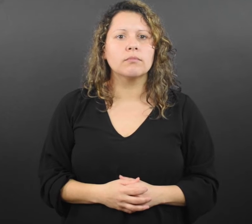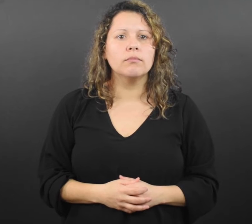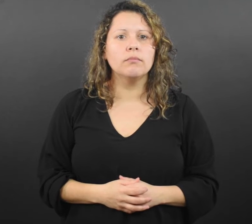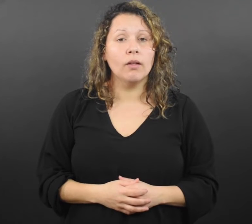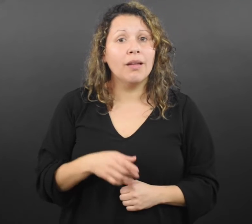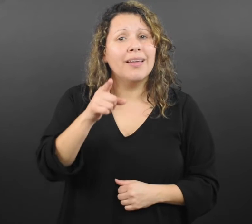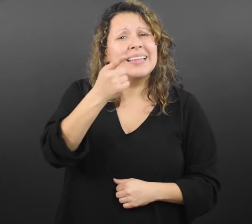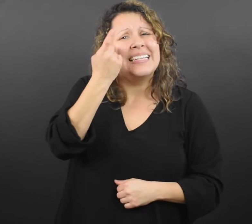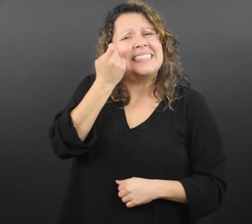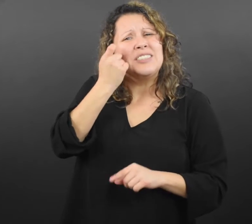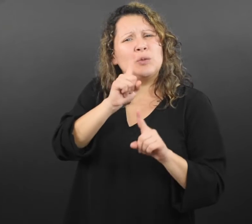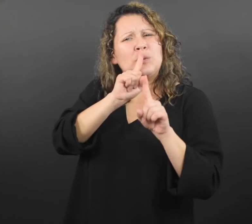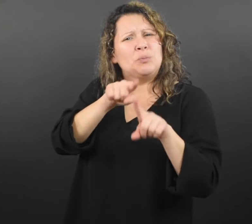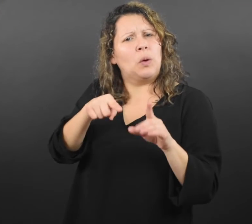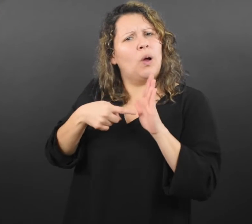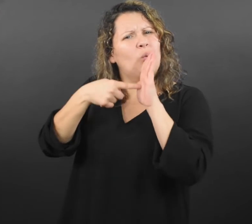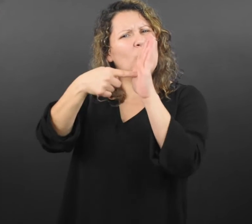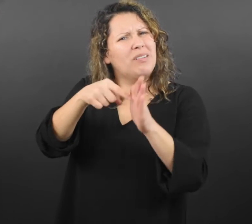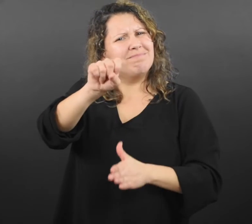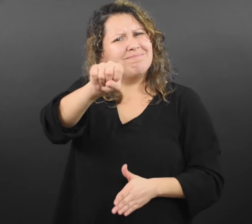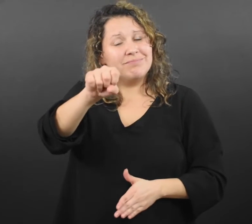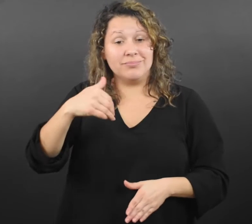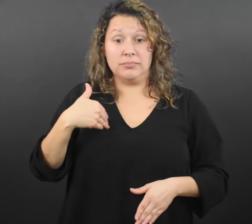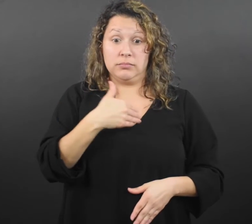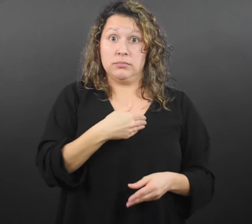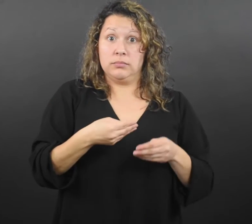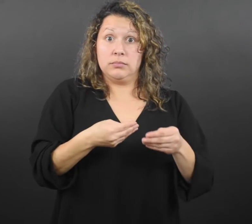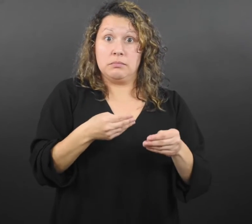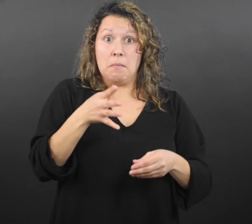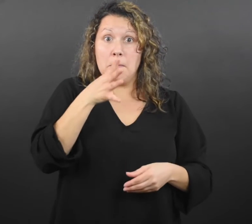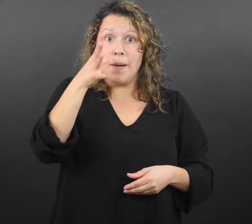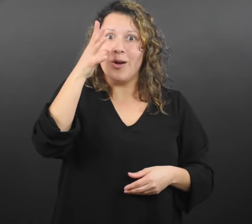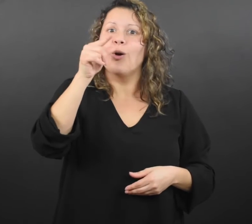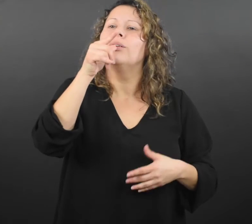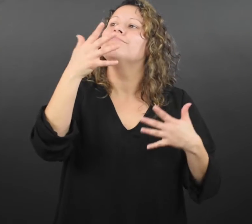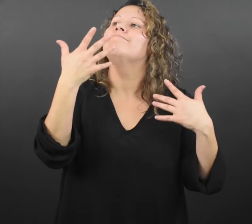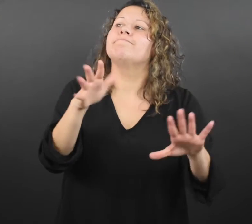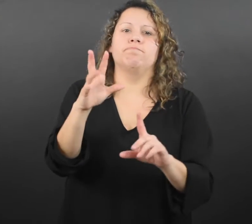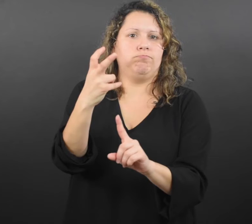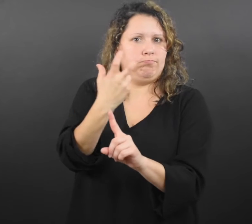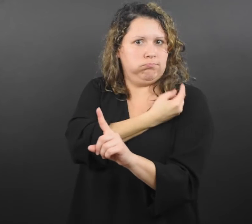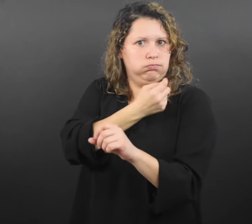● Recent reports have shown that breastfeeding parents who have received COVID-19